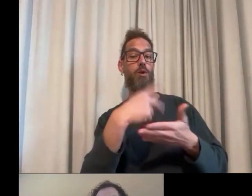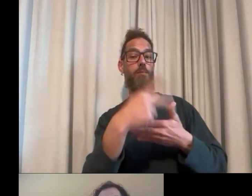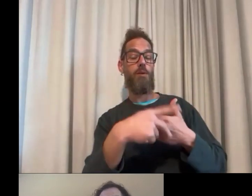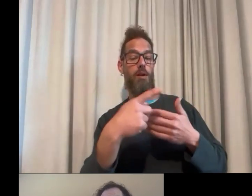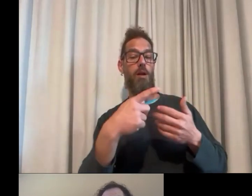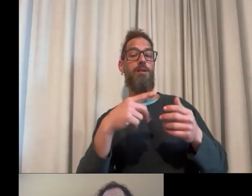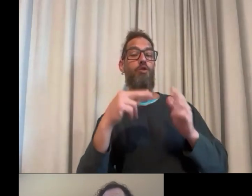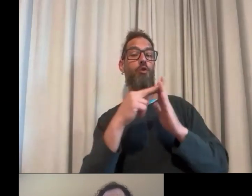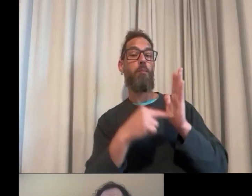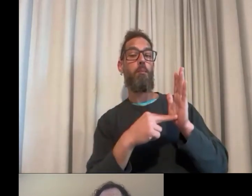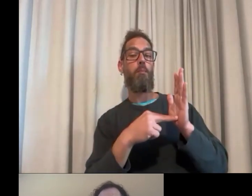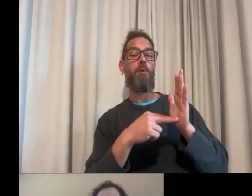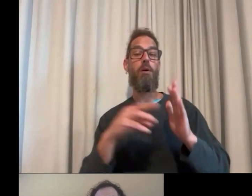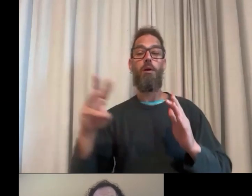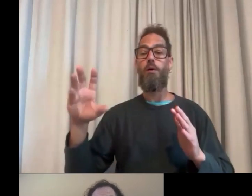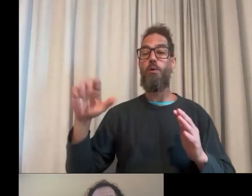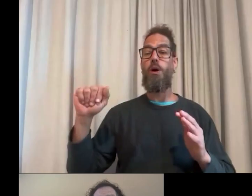a new version of Canada's ICT standard